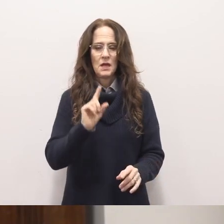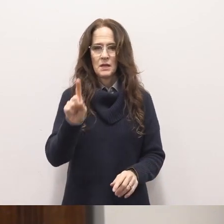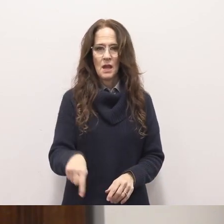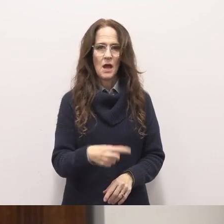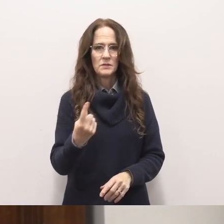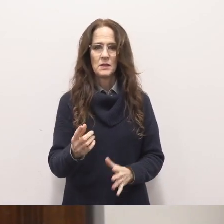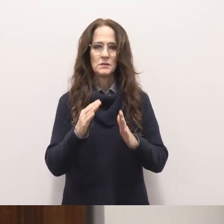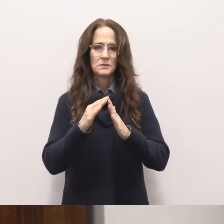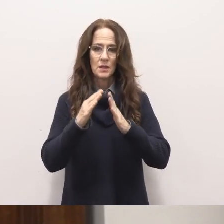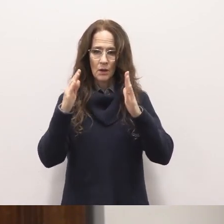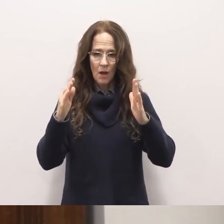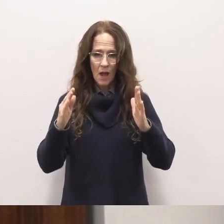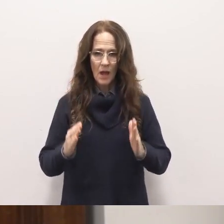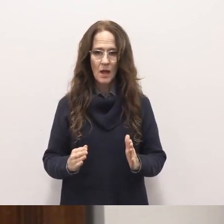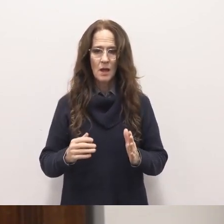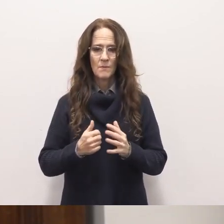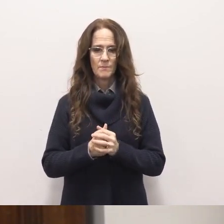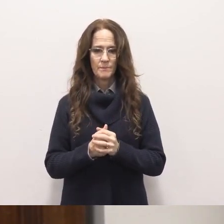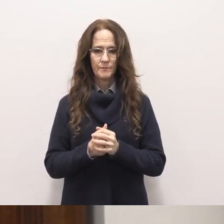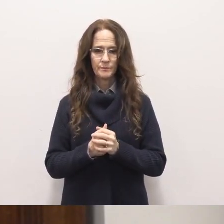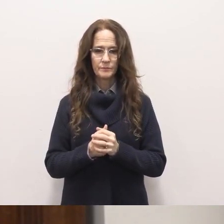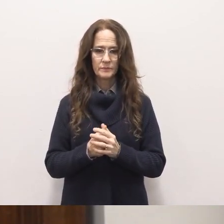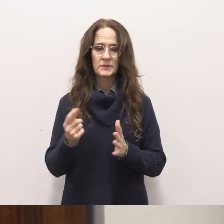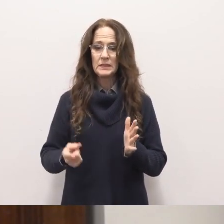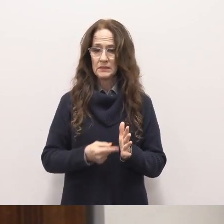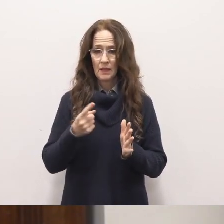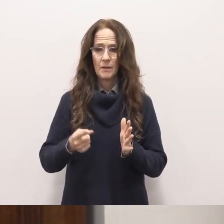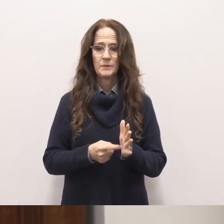in some cases their loved ones,